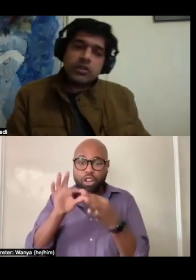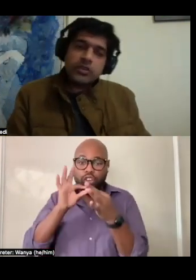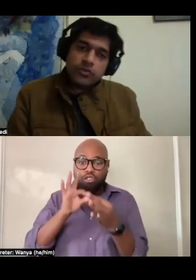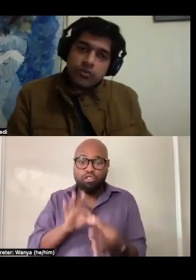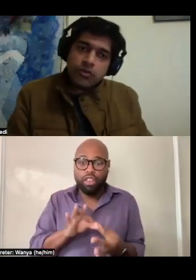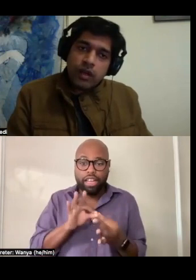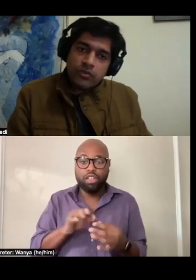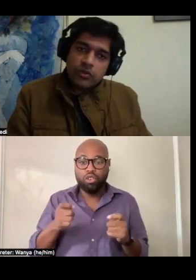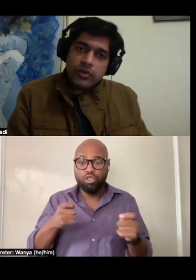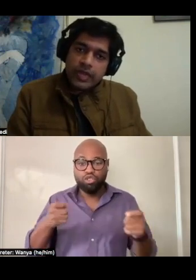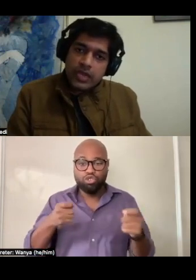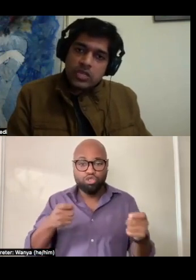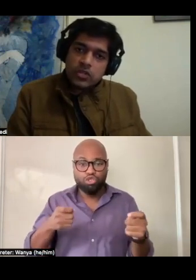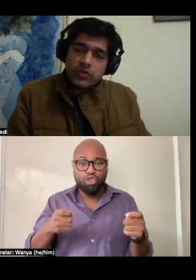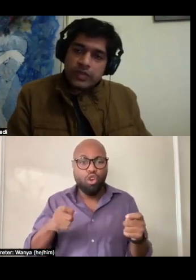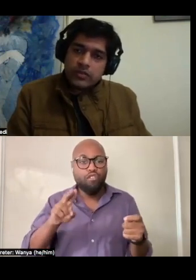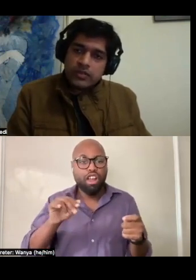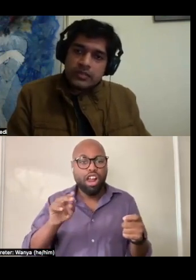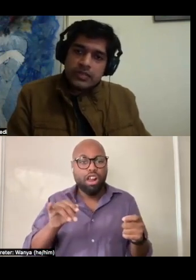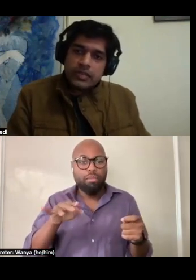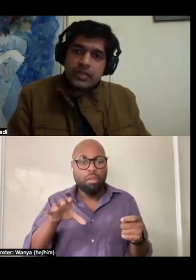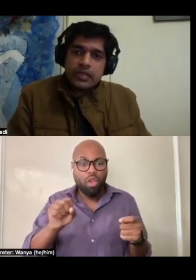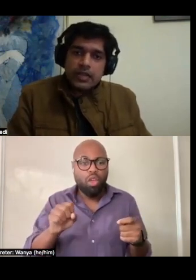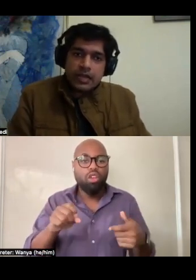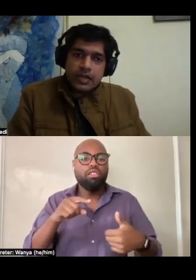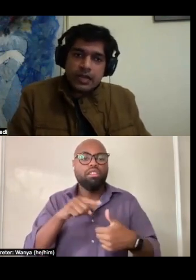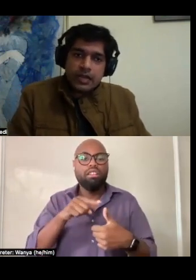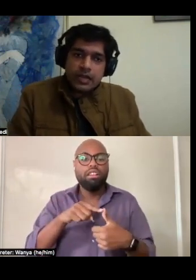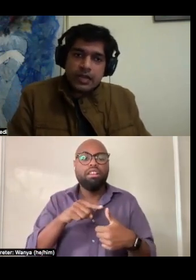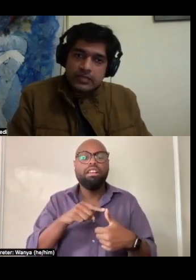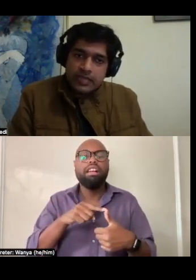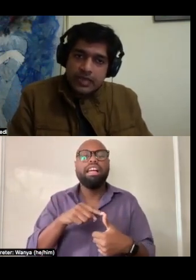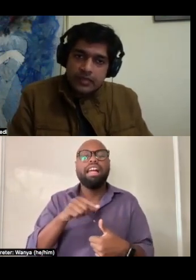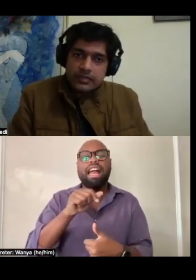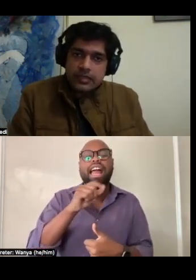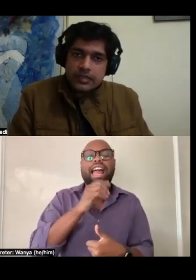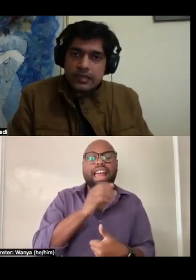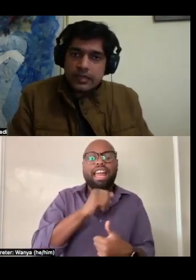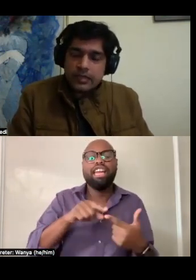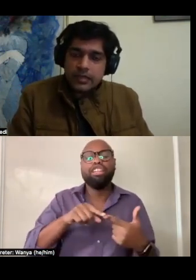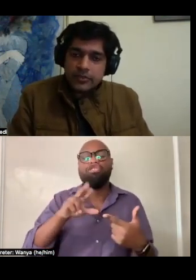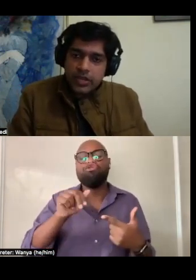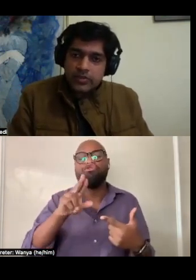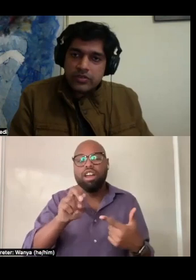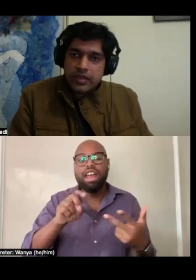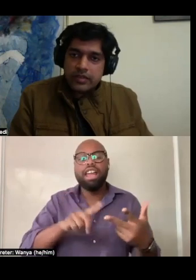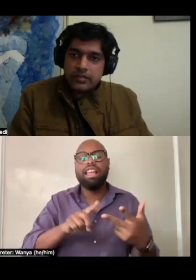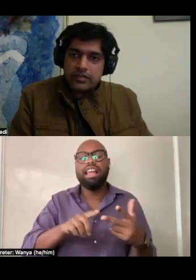control for household or age, race or ethnicity, marital status, education status,